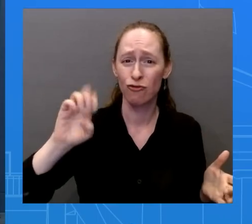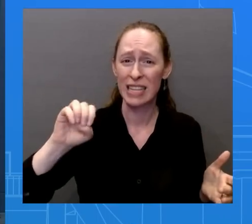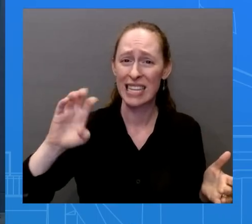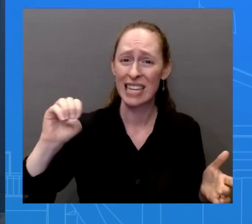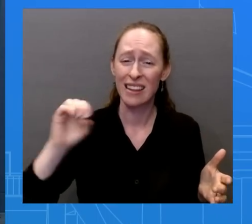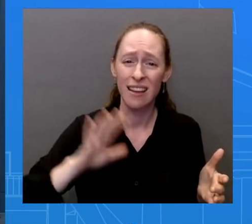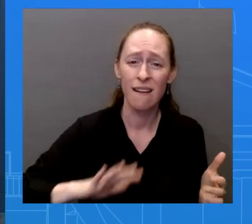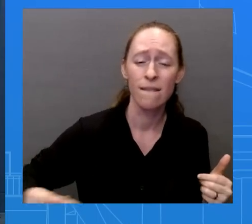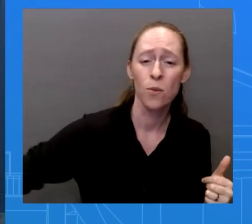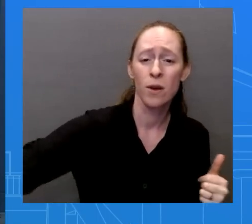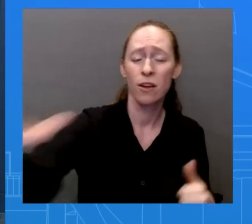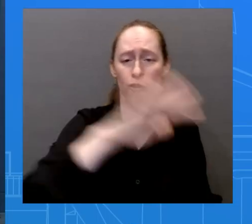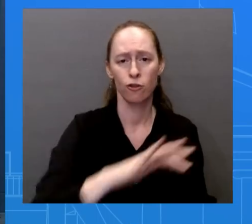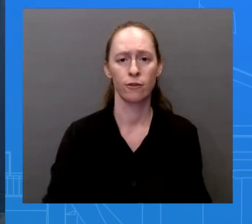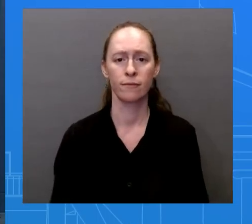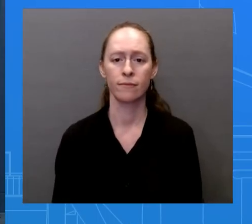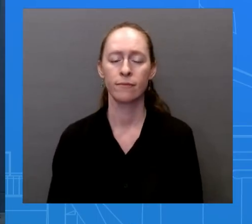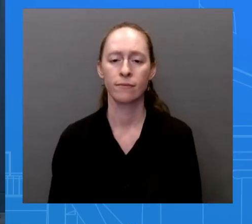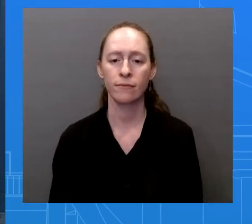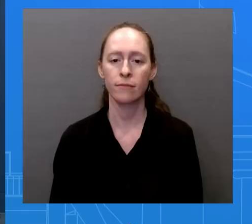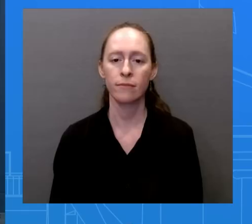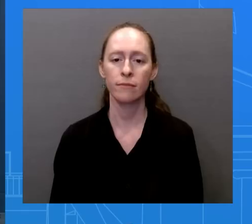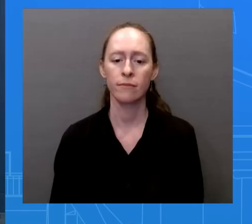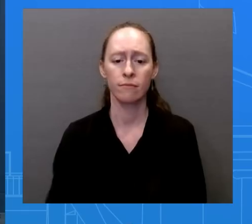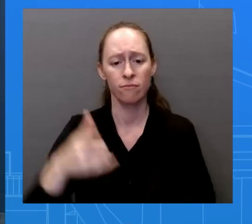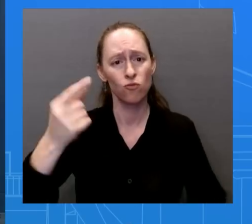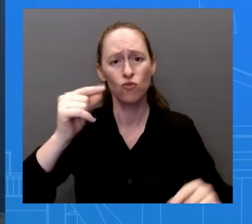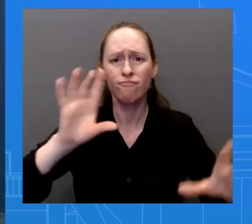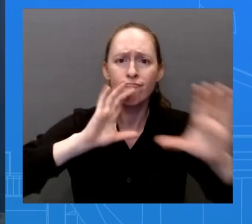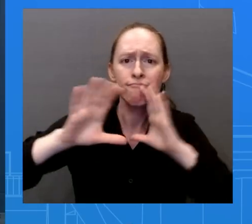We set up pop -- pop-up clinics in state and county fairs around the country.